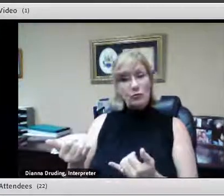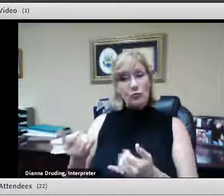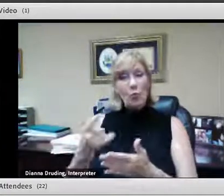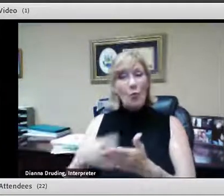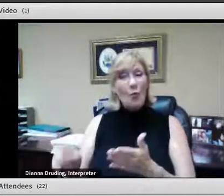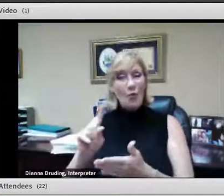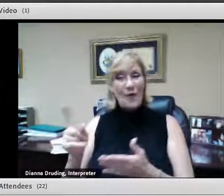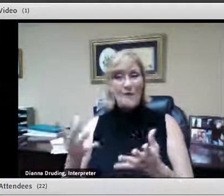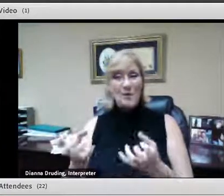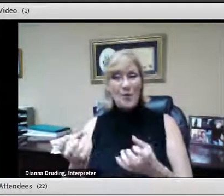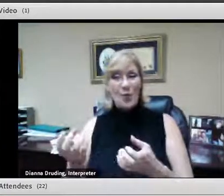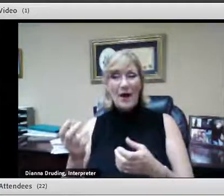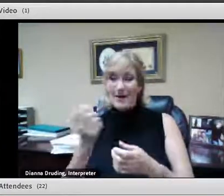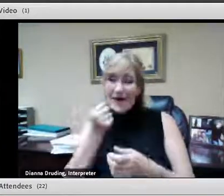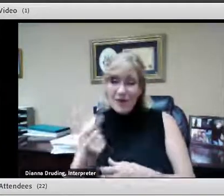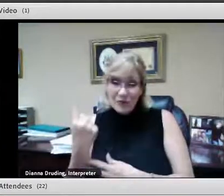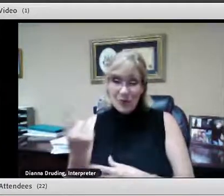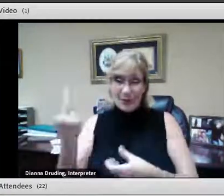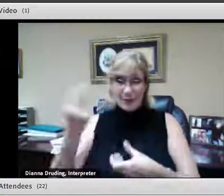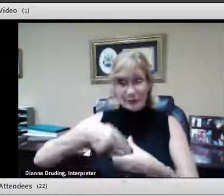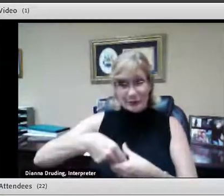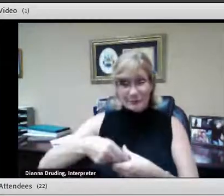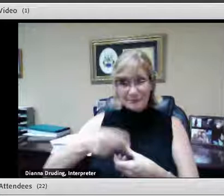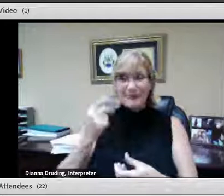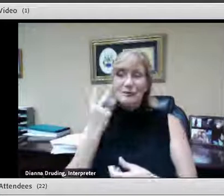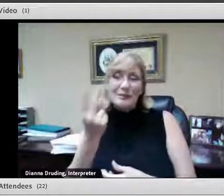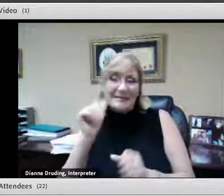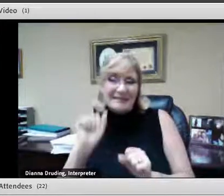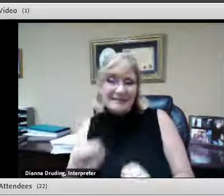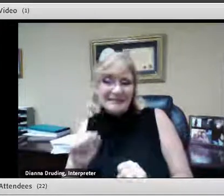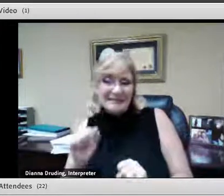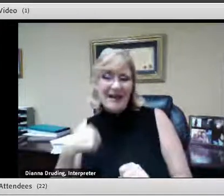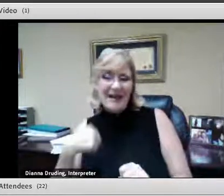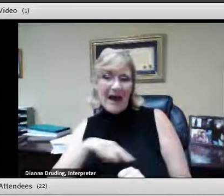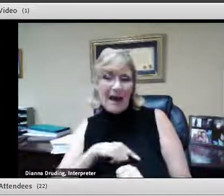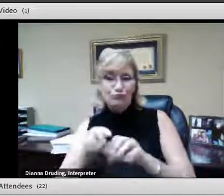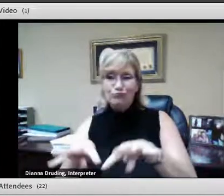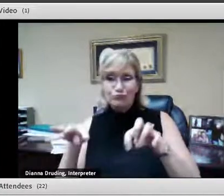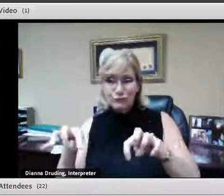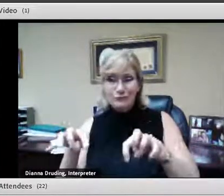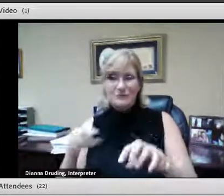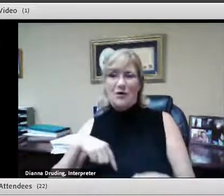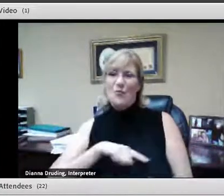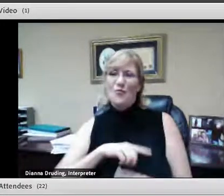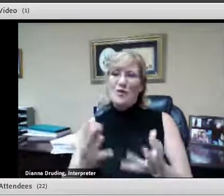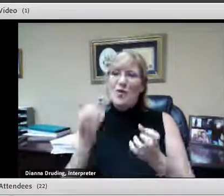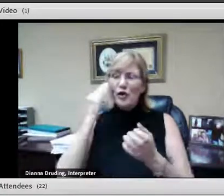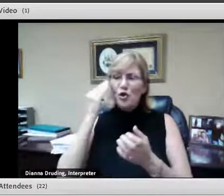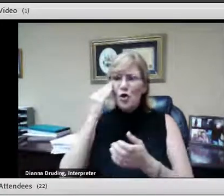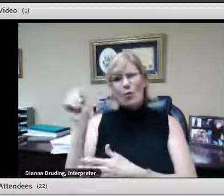just so we can see our audience. We want to know where you are